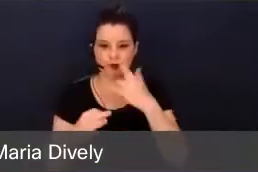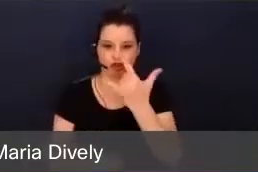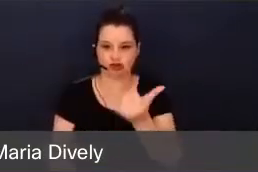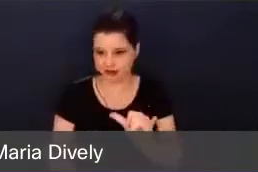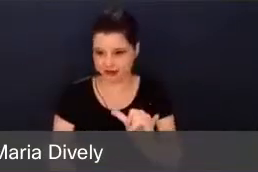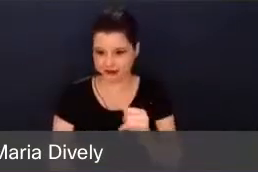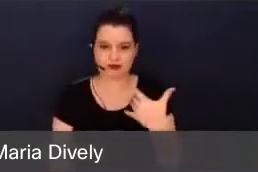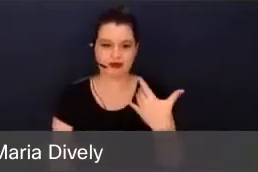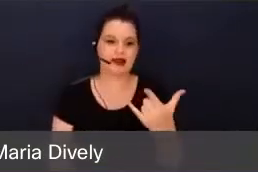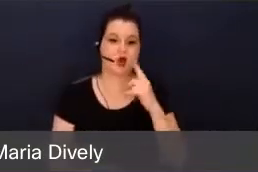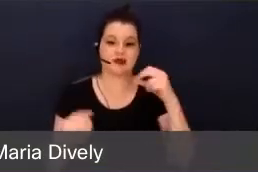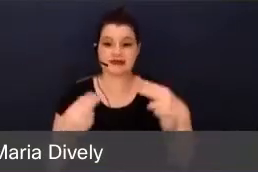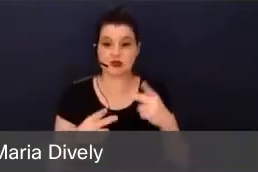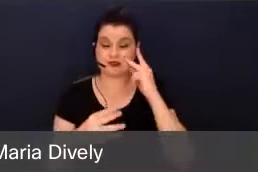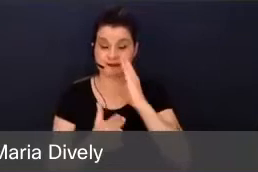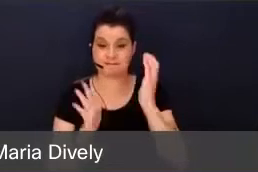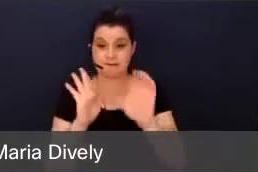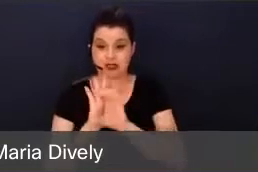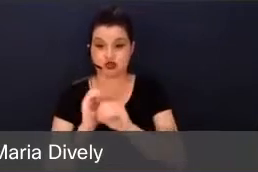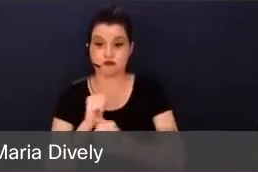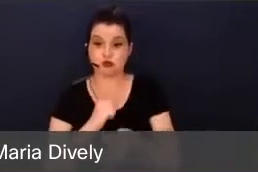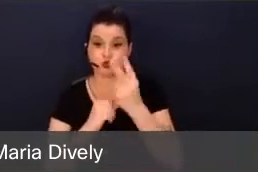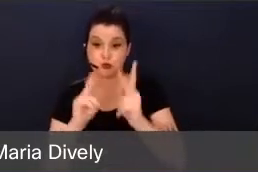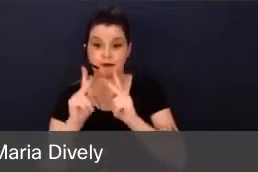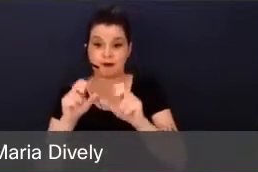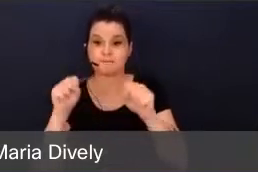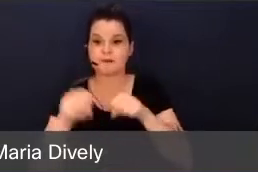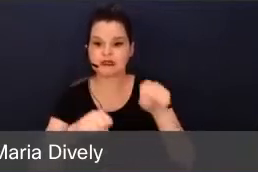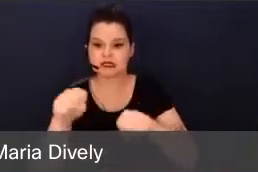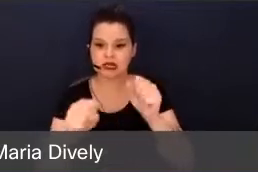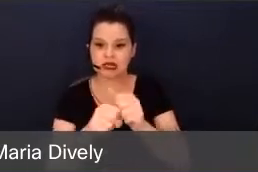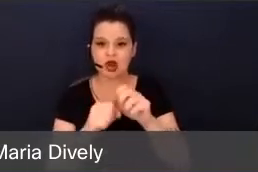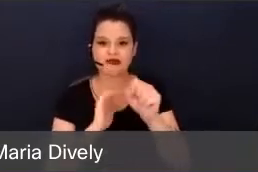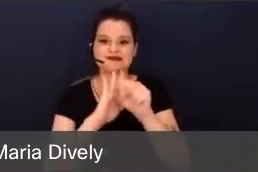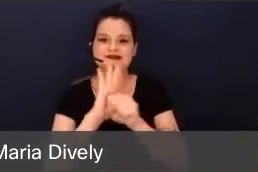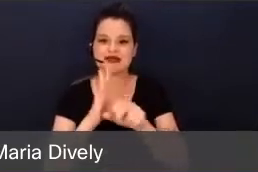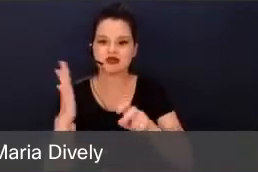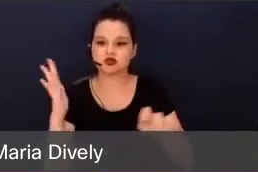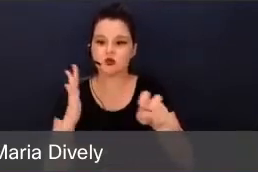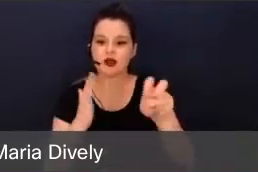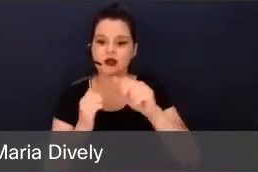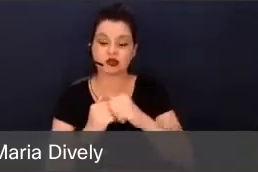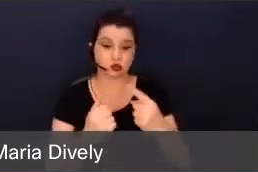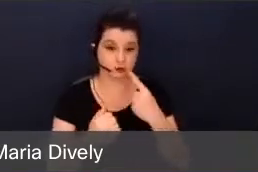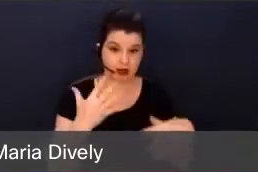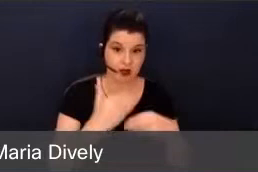On the slide, you'll see a picture of two people bicycling on the state trail. So if I were gonna add Alt text to this,